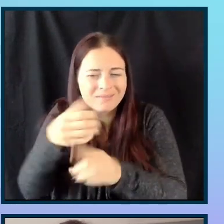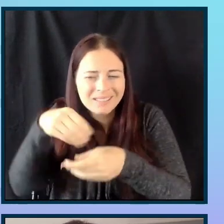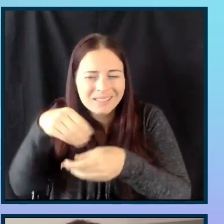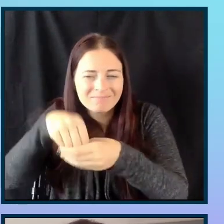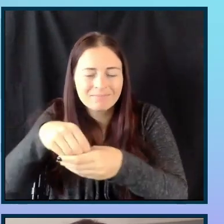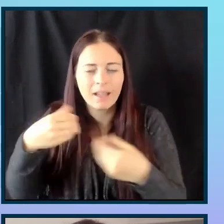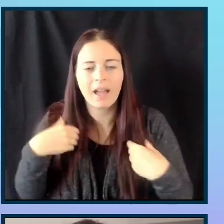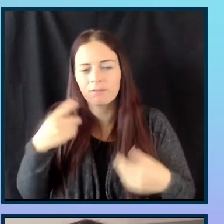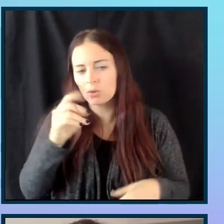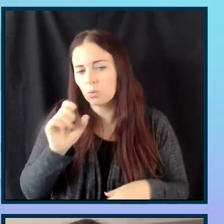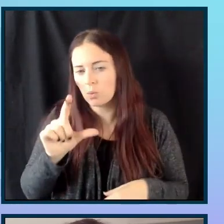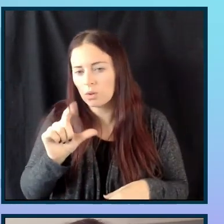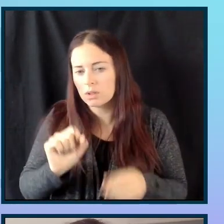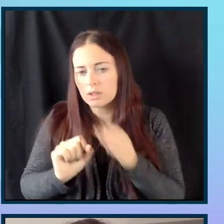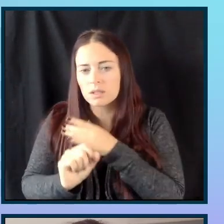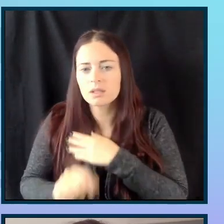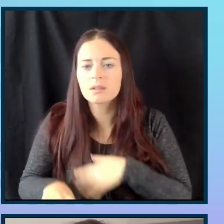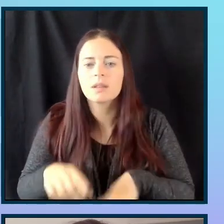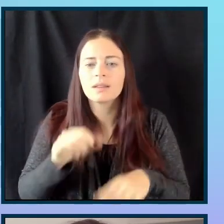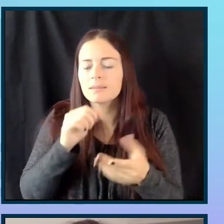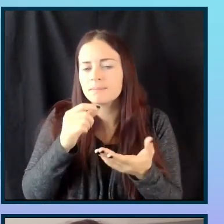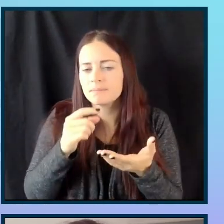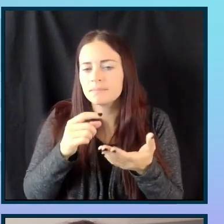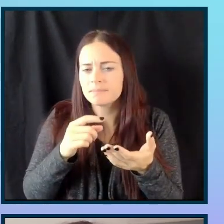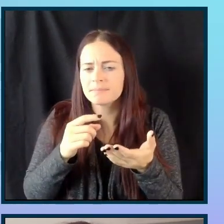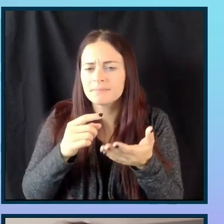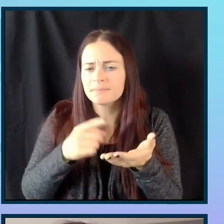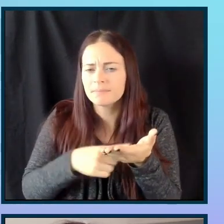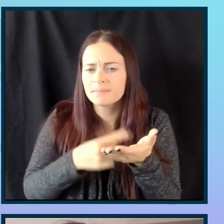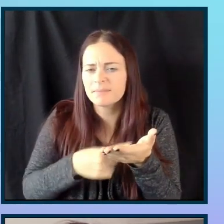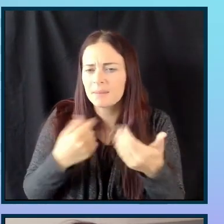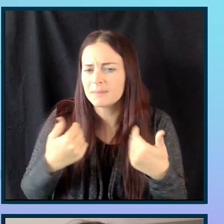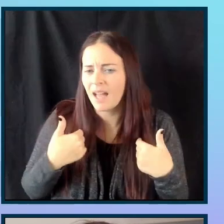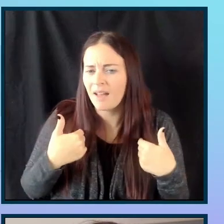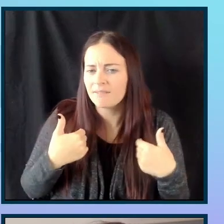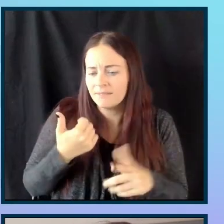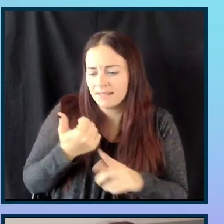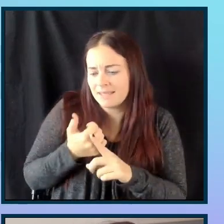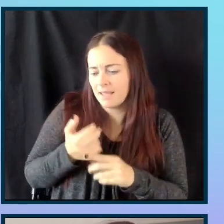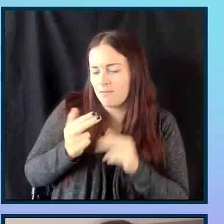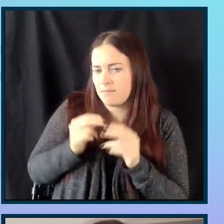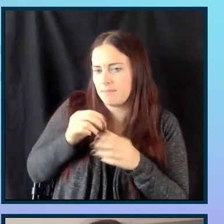that is a reasonably reliable way to check these elements. And if all else fails,